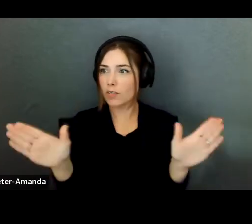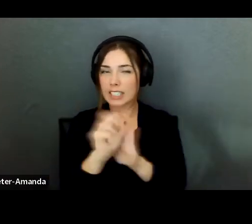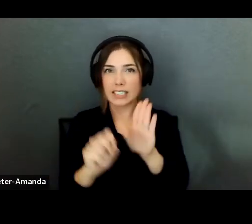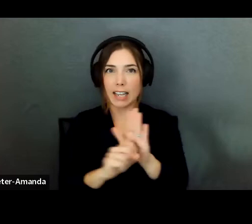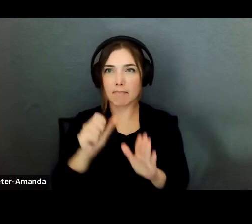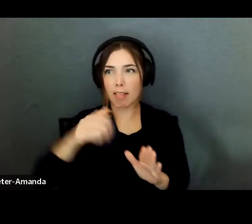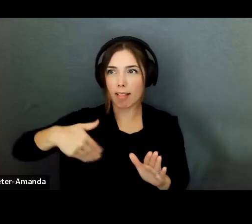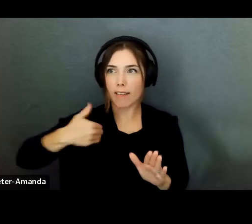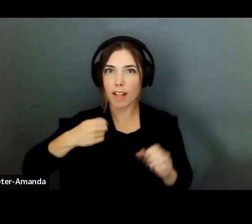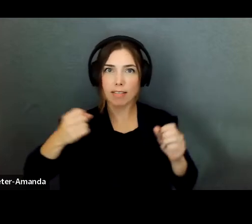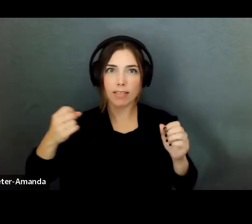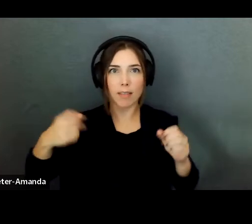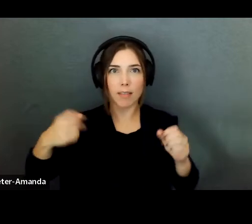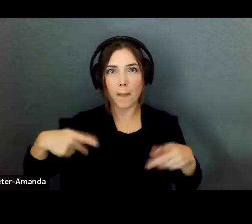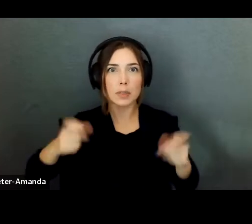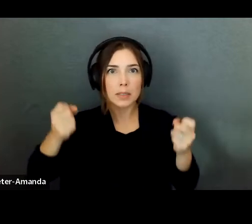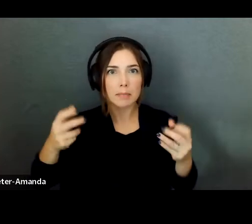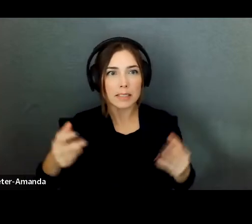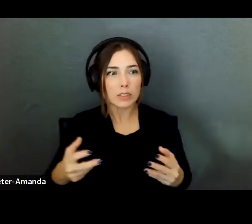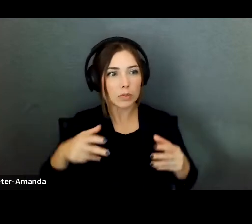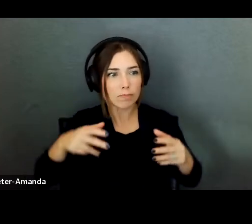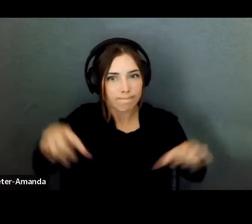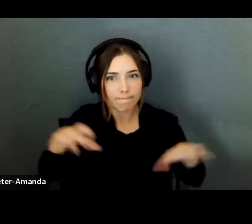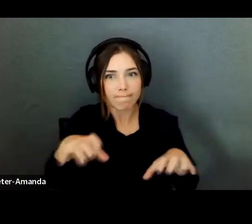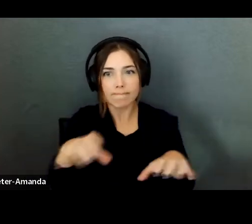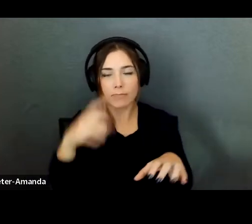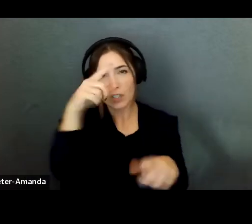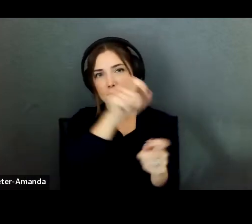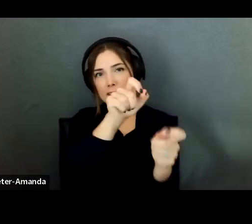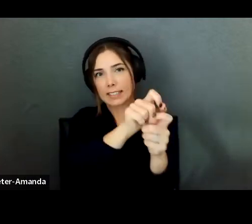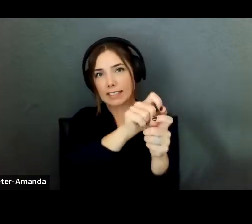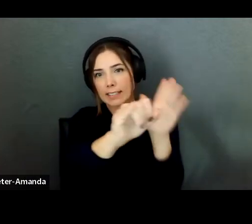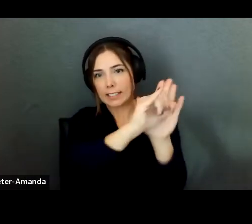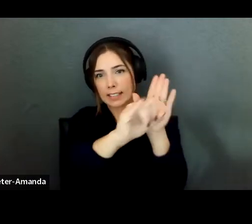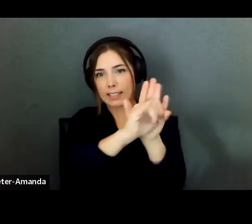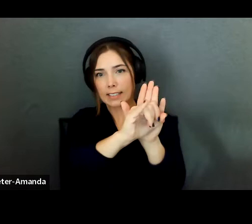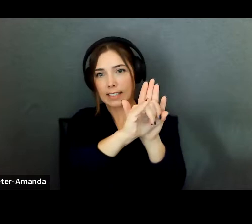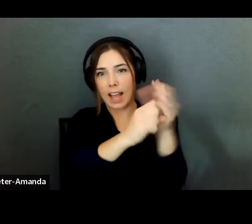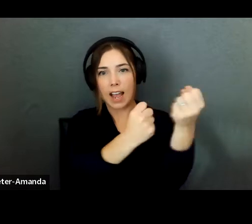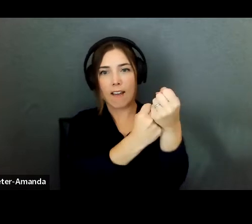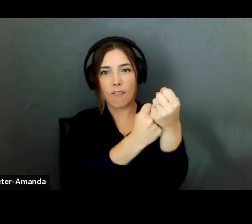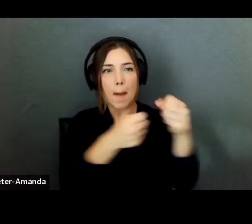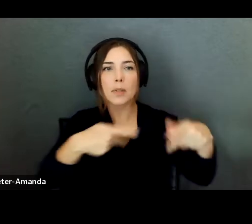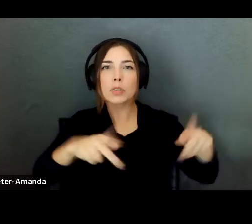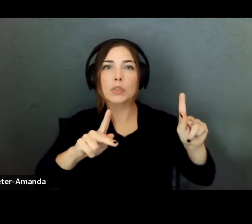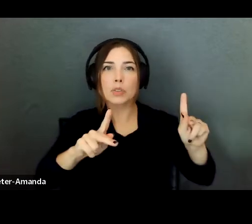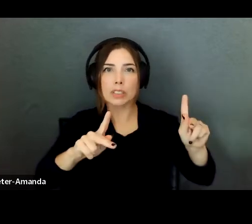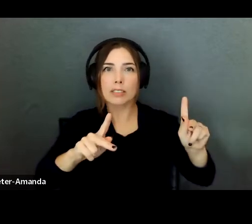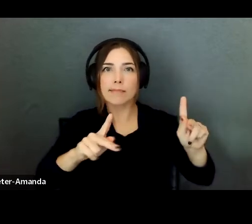around when it comes to specifically identifying advocacy opportunities when it comes to HCBS settings rule.